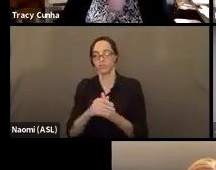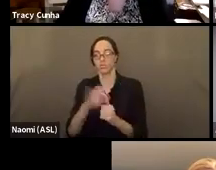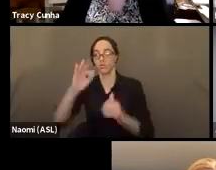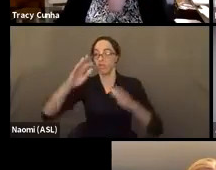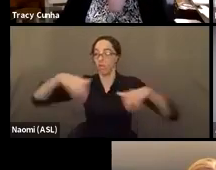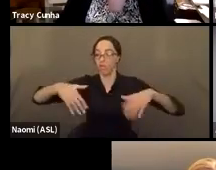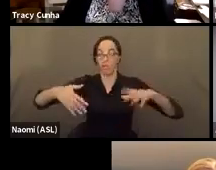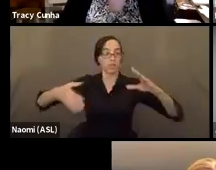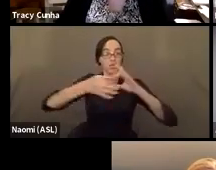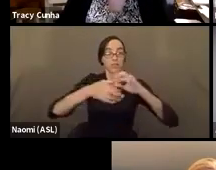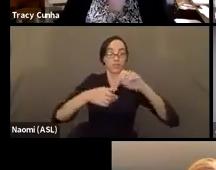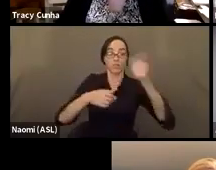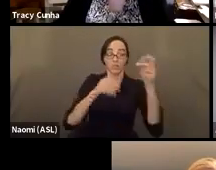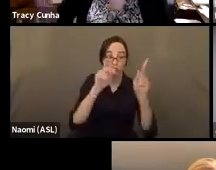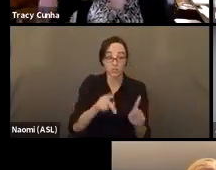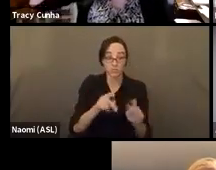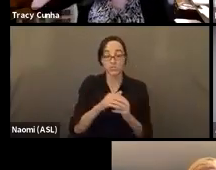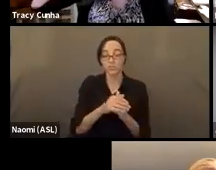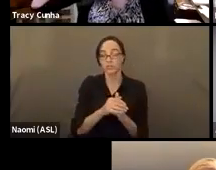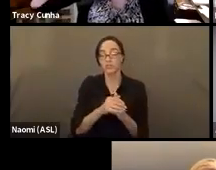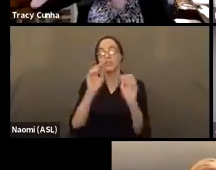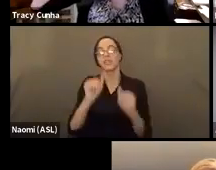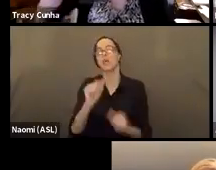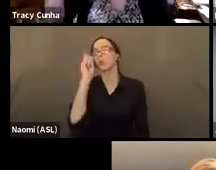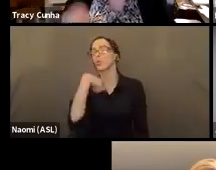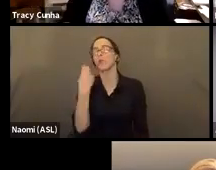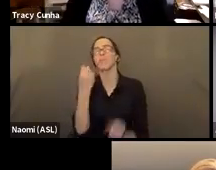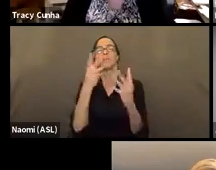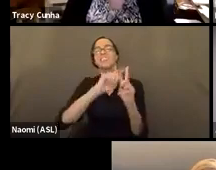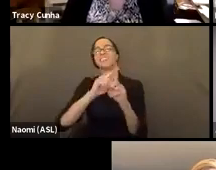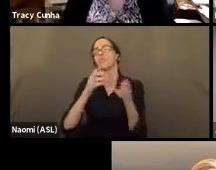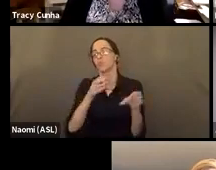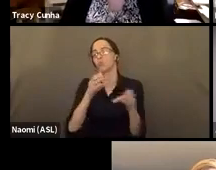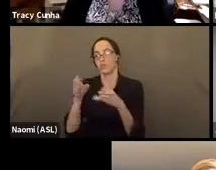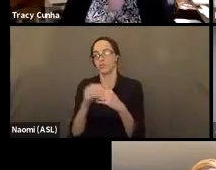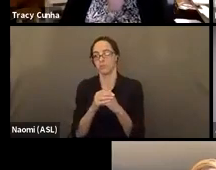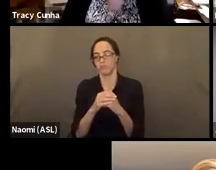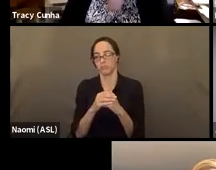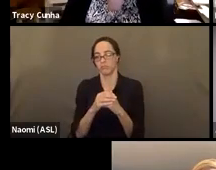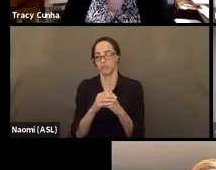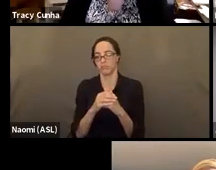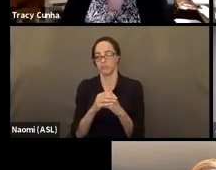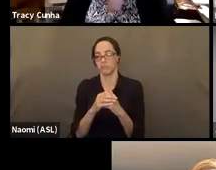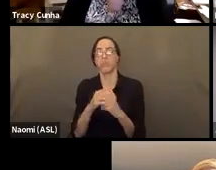that can take many different shapes and forms know who's in your neighborhood mike brought that up um